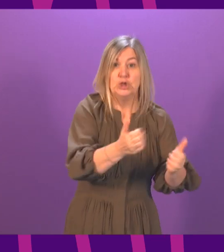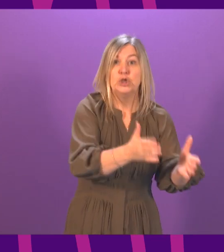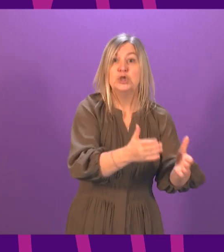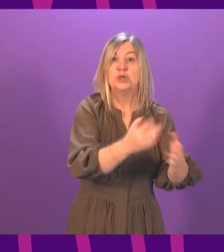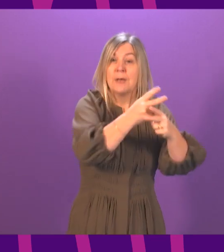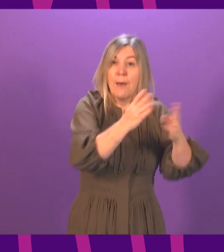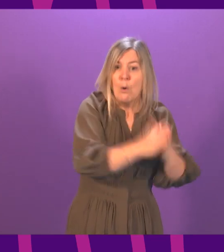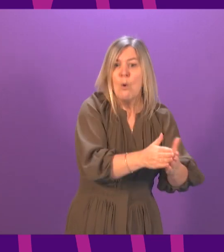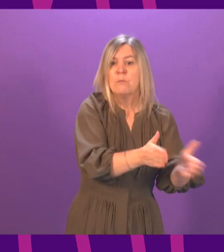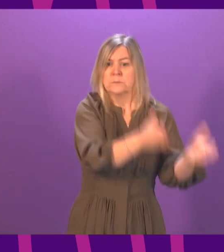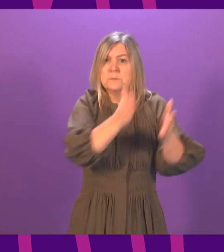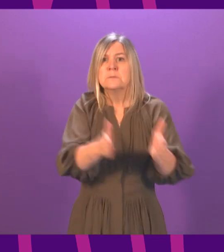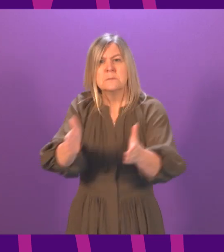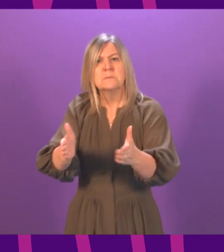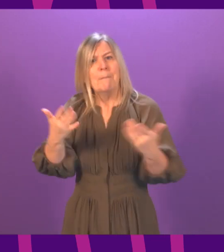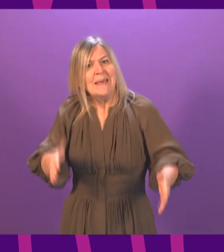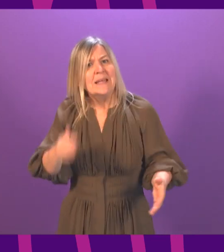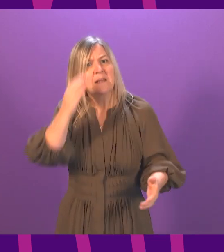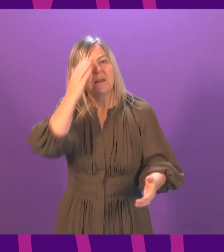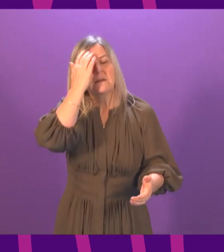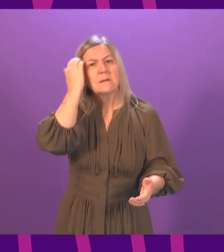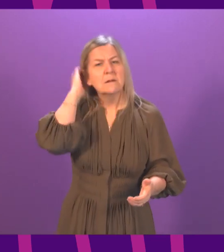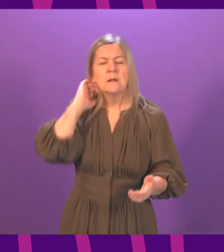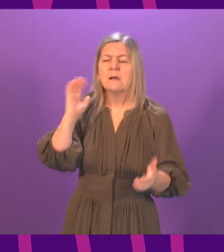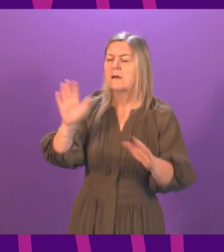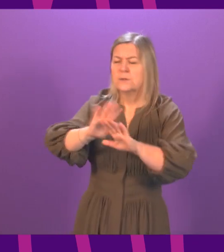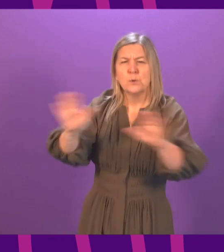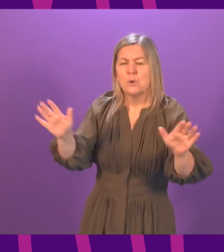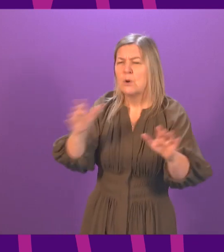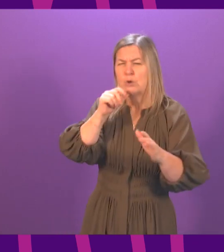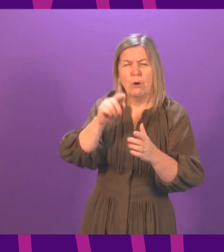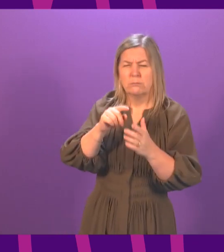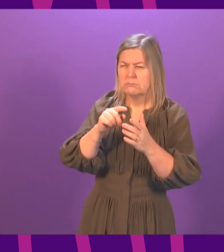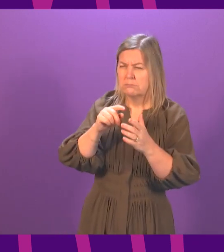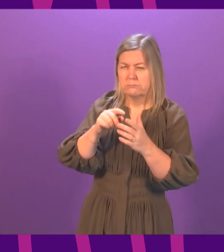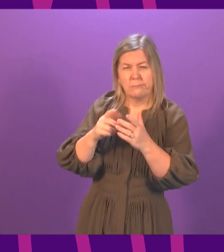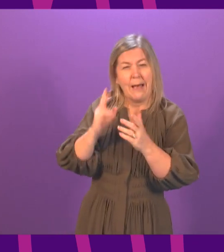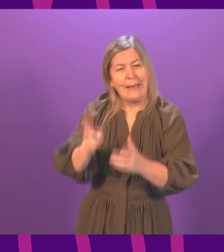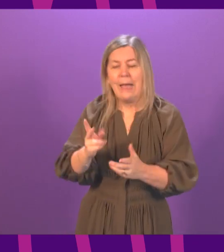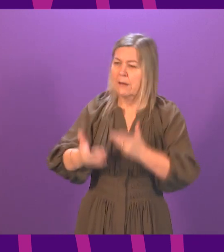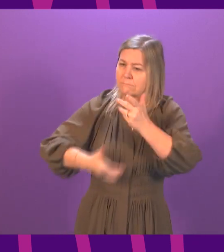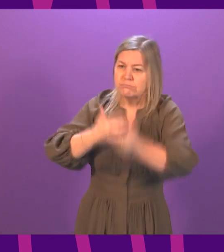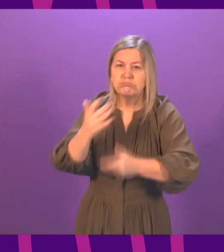On supply, I will not go into the detail of what we covered last week—about the Scottish Government